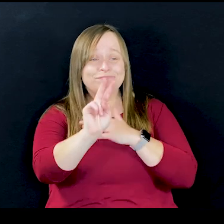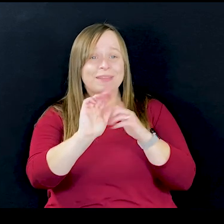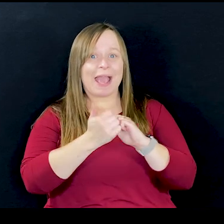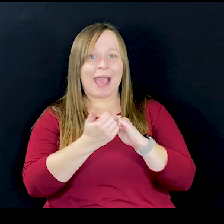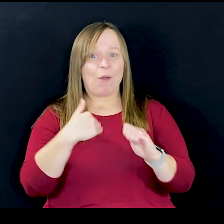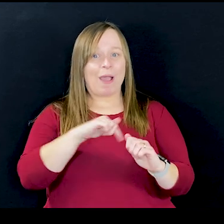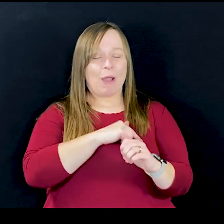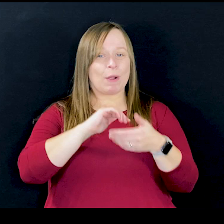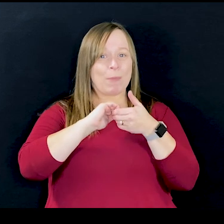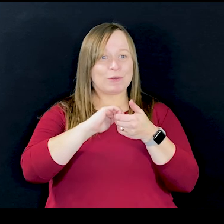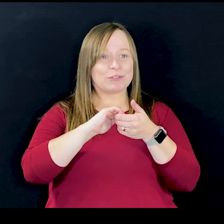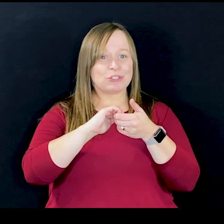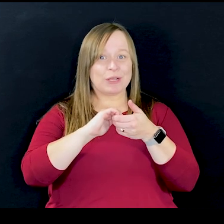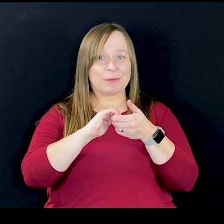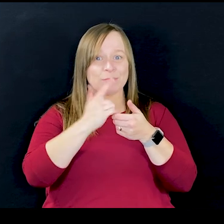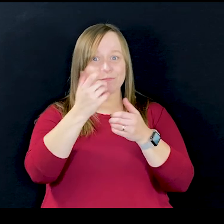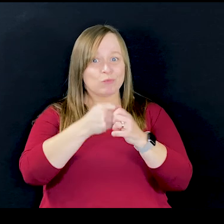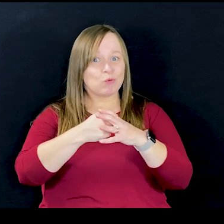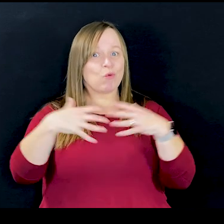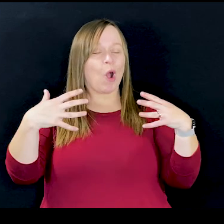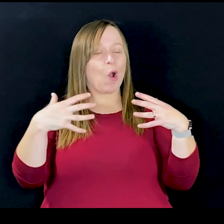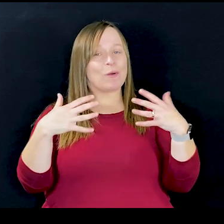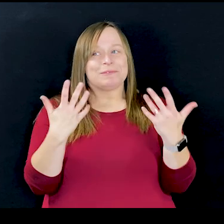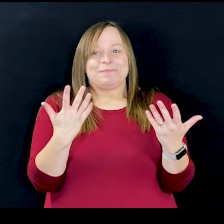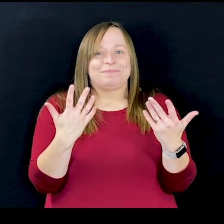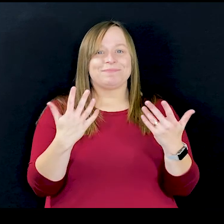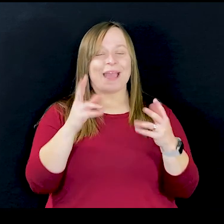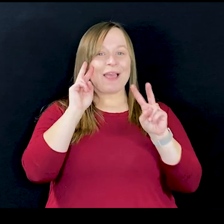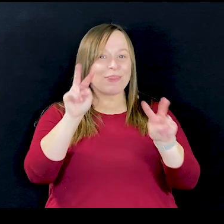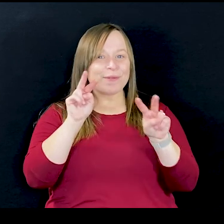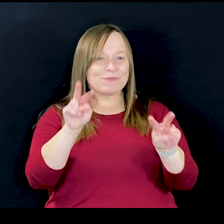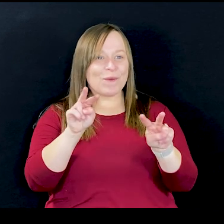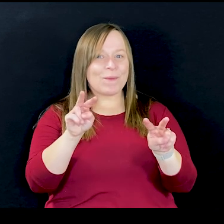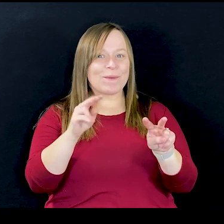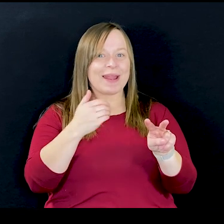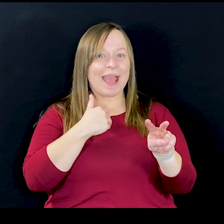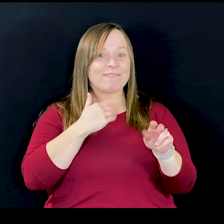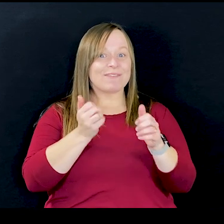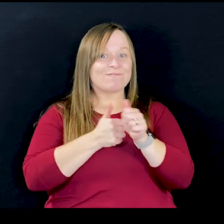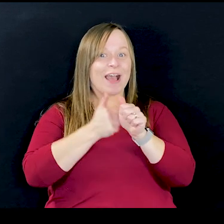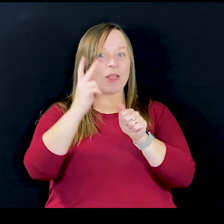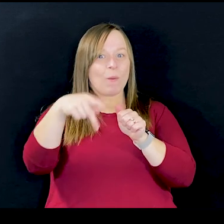and how our partnership is going to grow. I certainly look forward to having a follow up